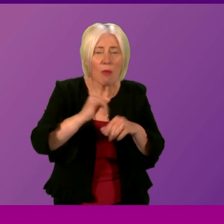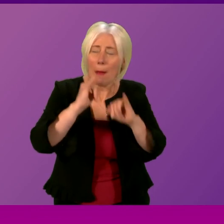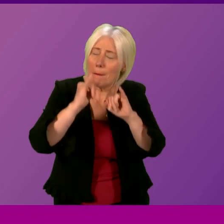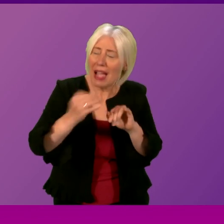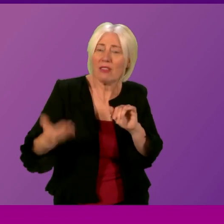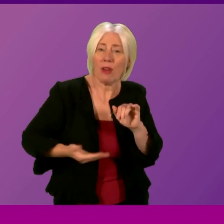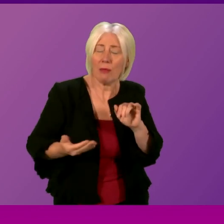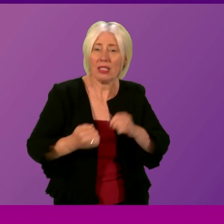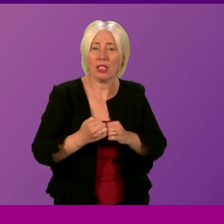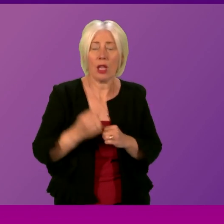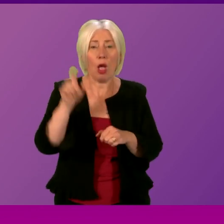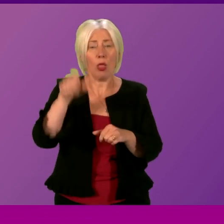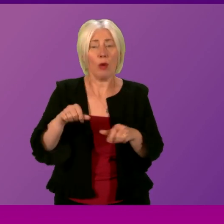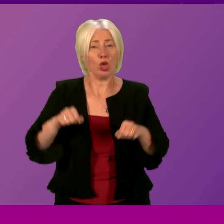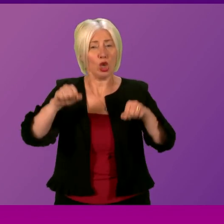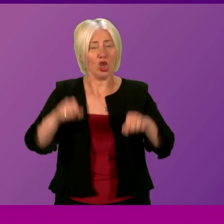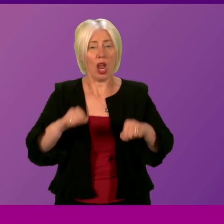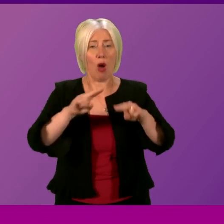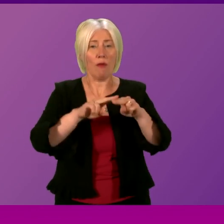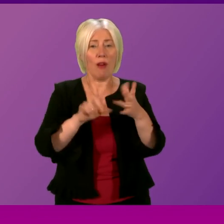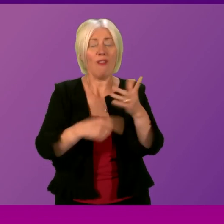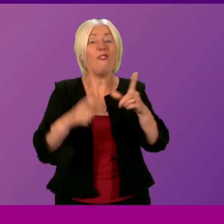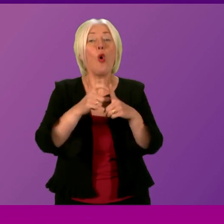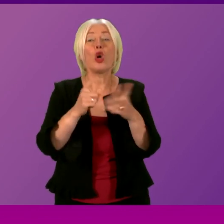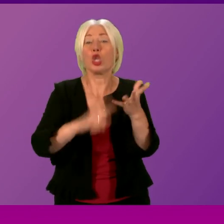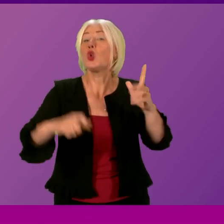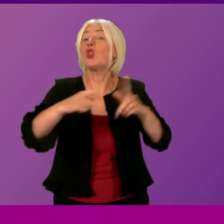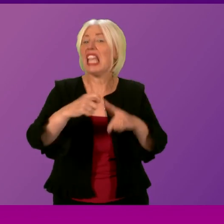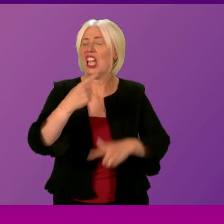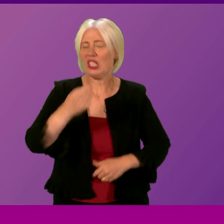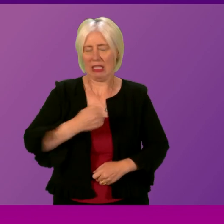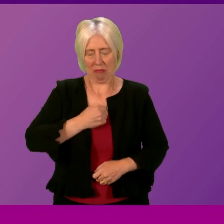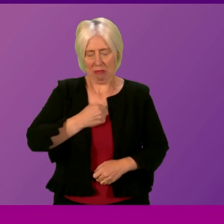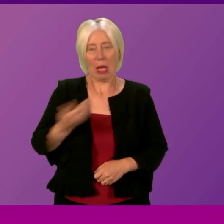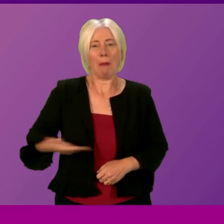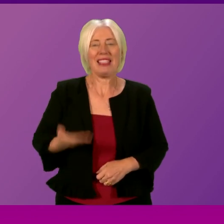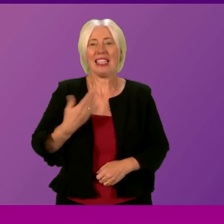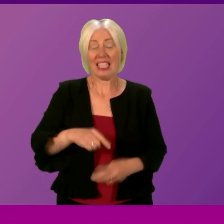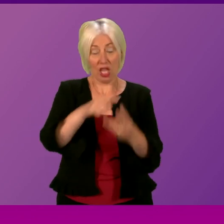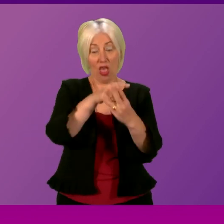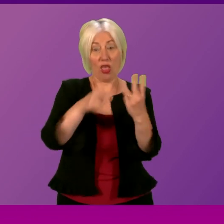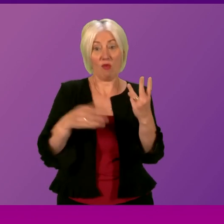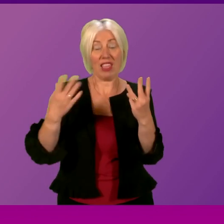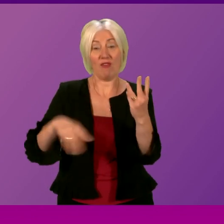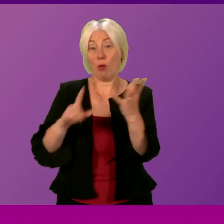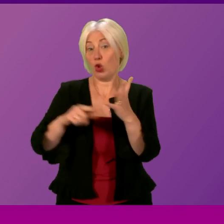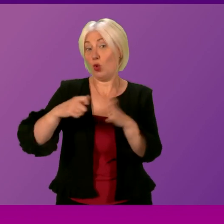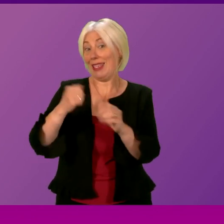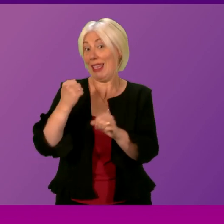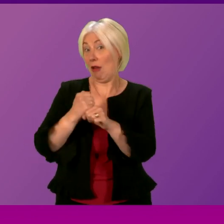Lisa Brankin, chair of Ford UK, said: “Our business needs three things from the UK government: ambition,